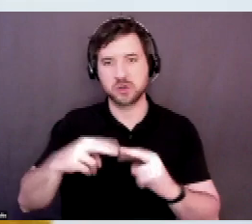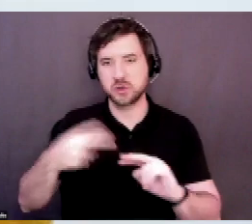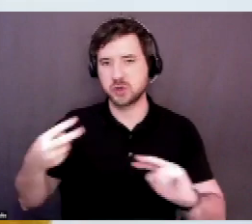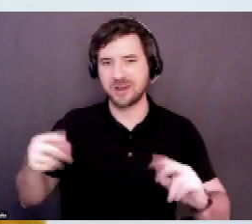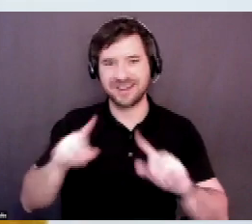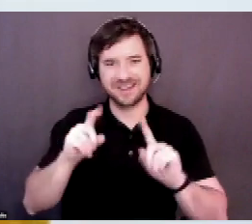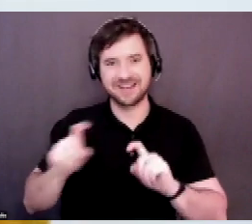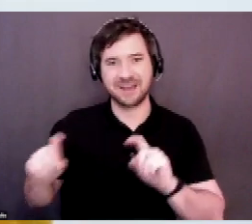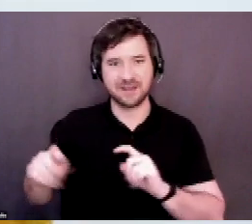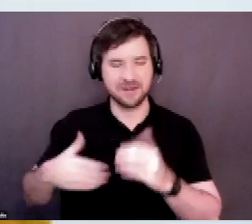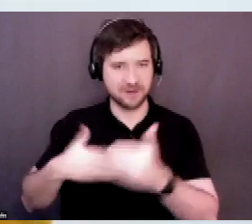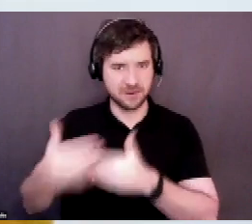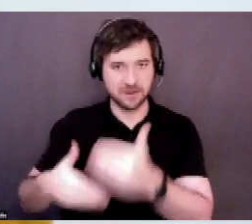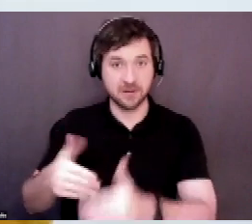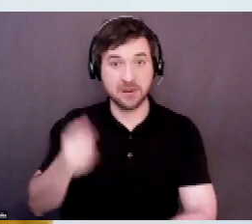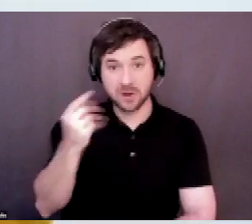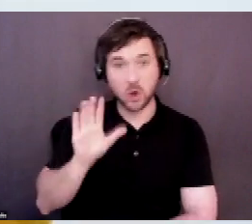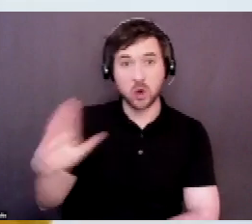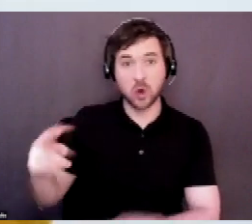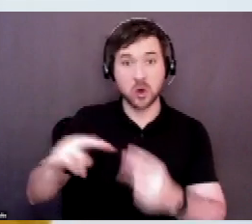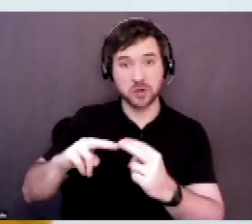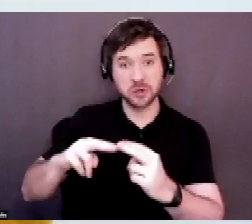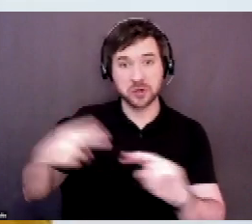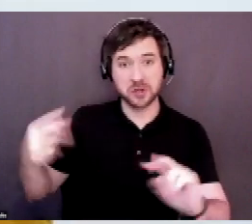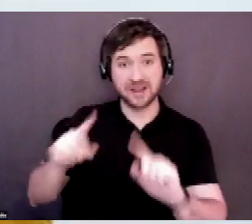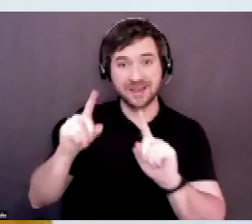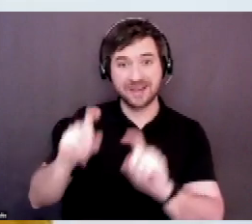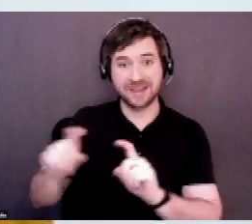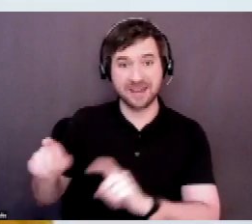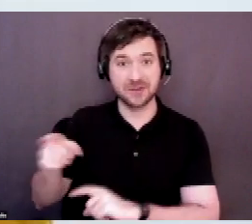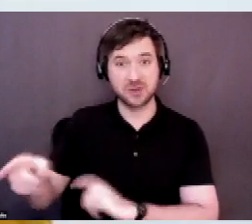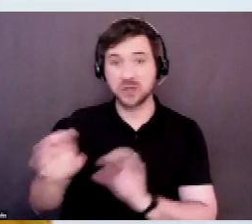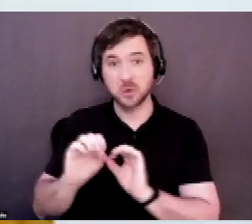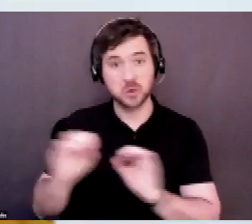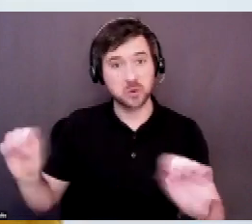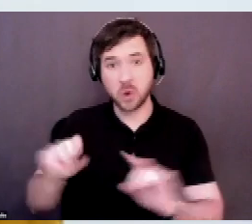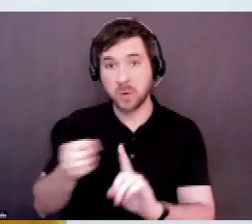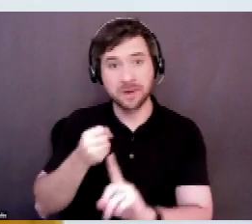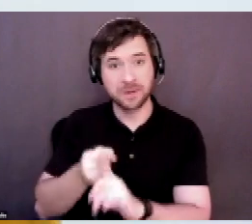her genetic testing results came back that she was unaffected and she was average sized.